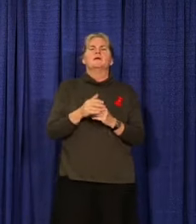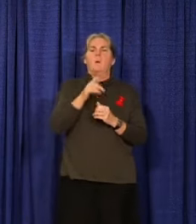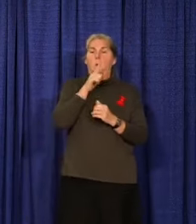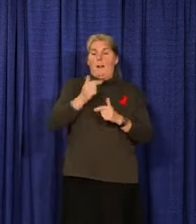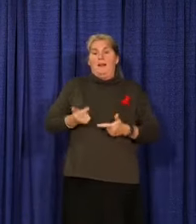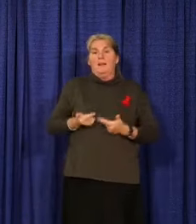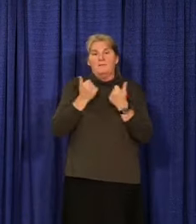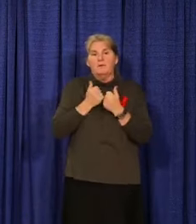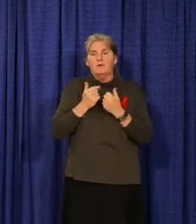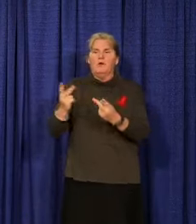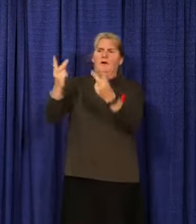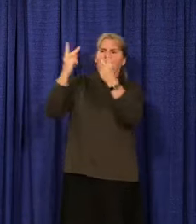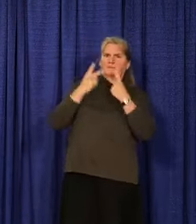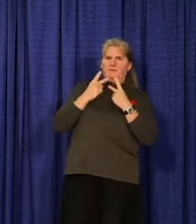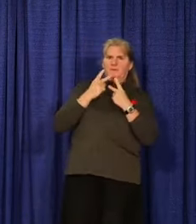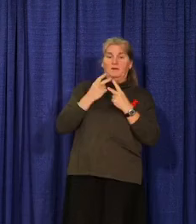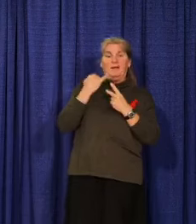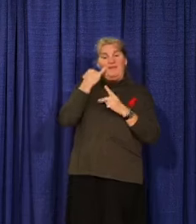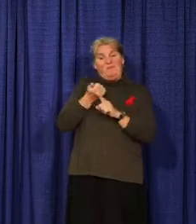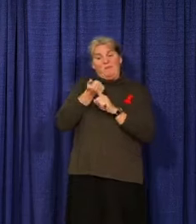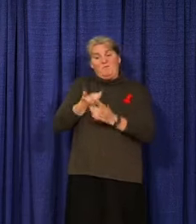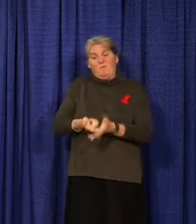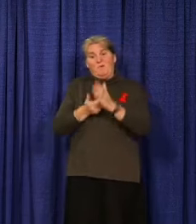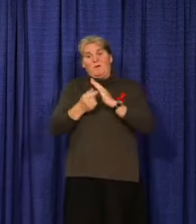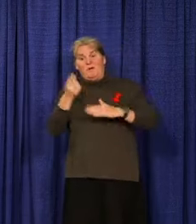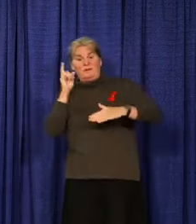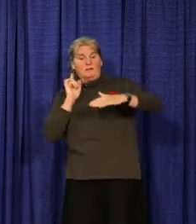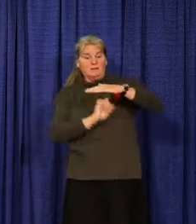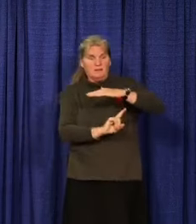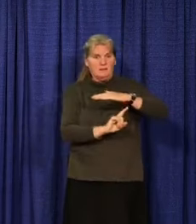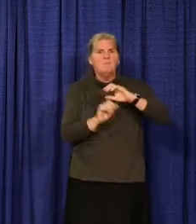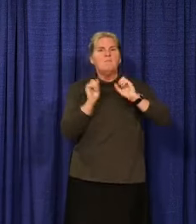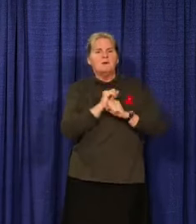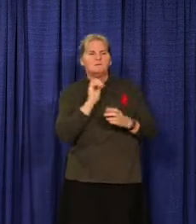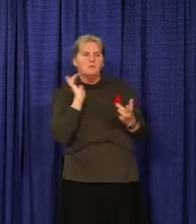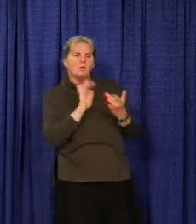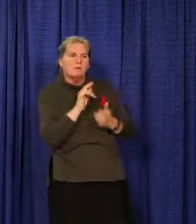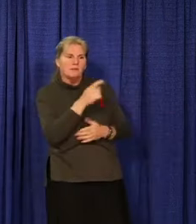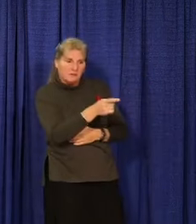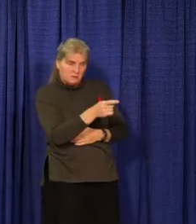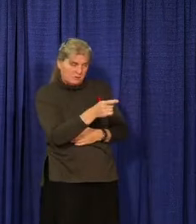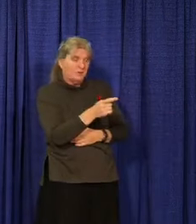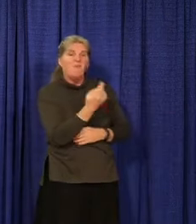Residents and visitors to Yukon who are required to self isolate may receive a check in call